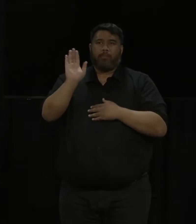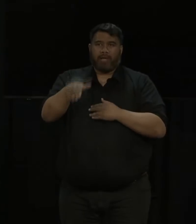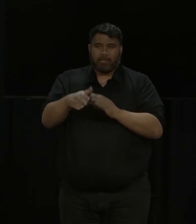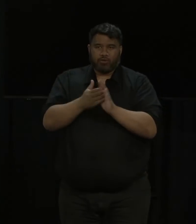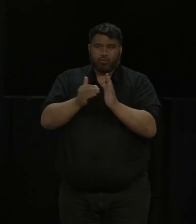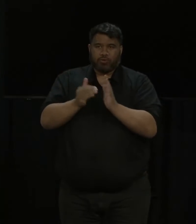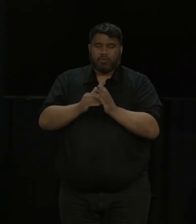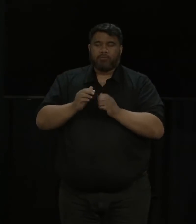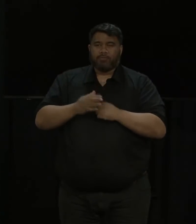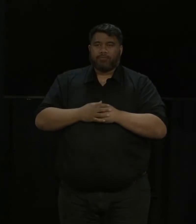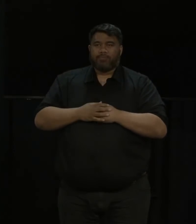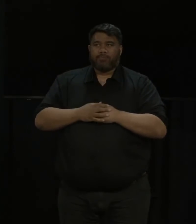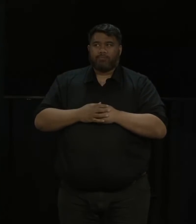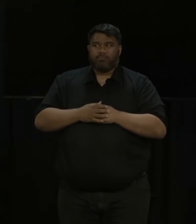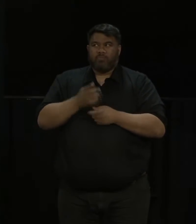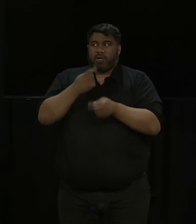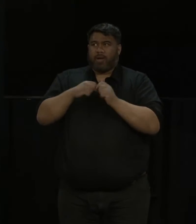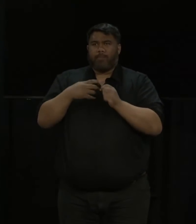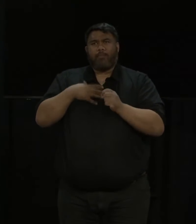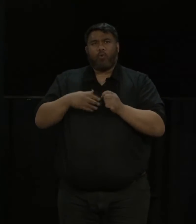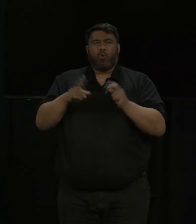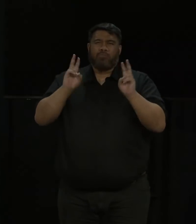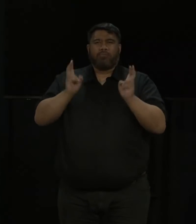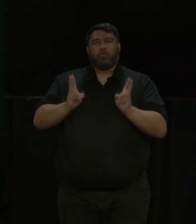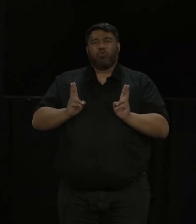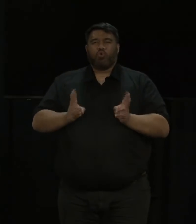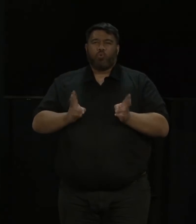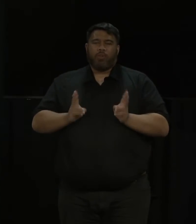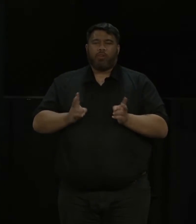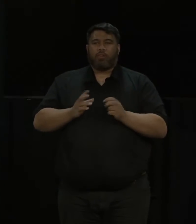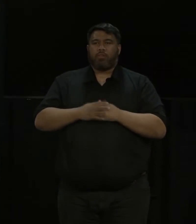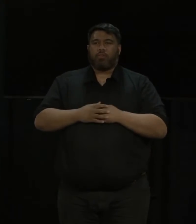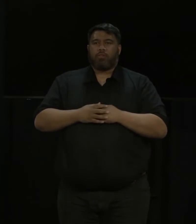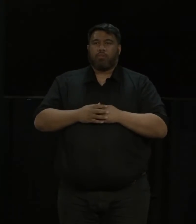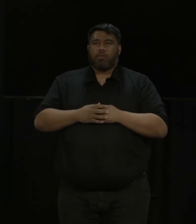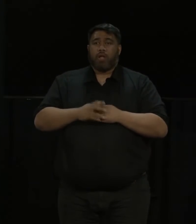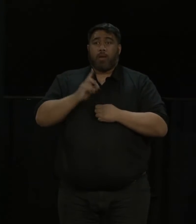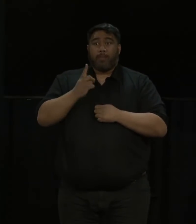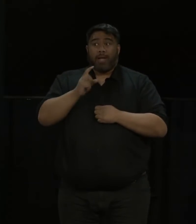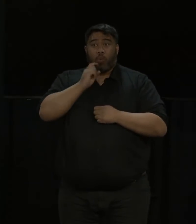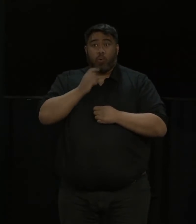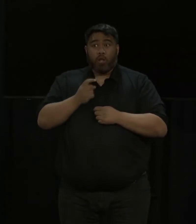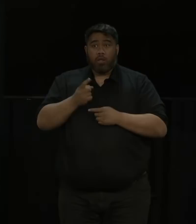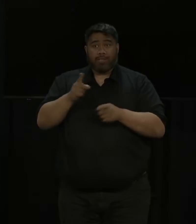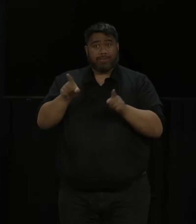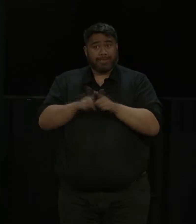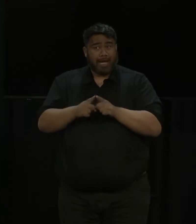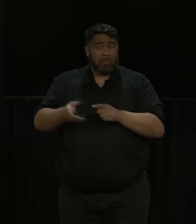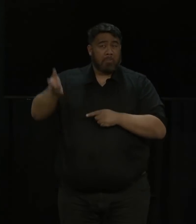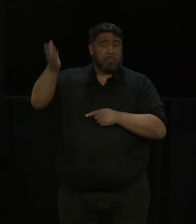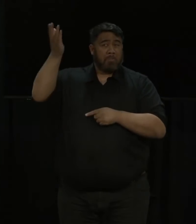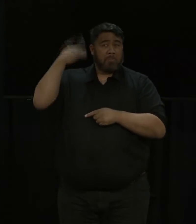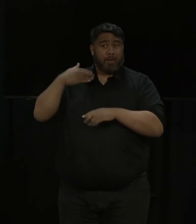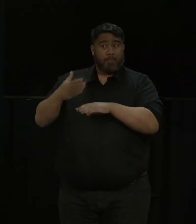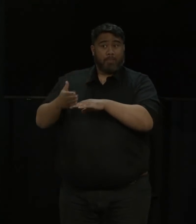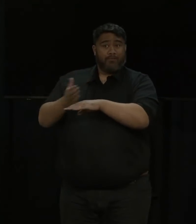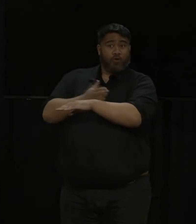country are now in position to